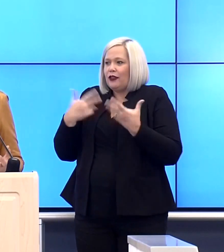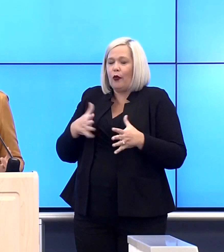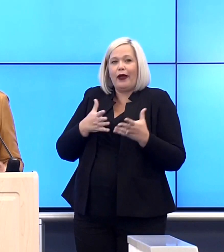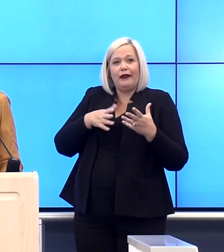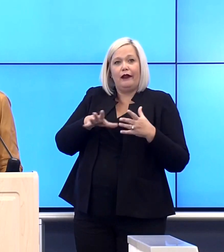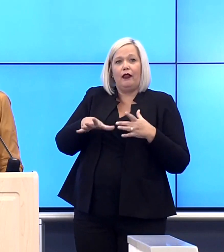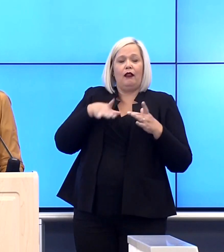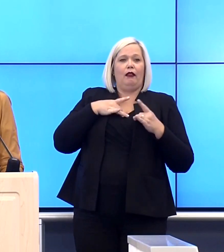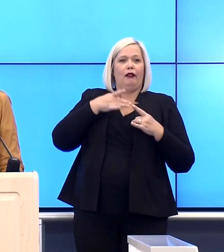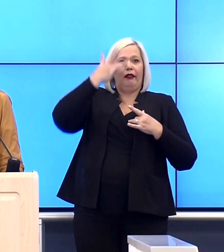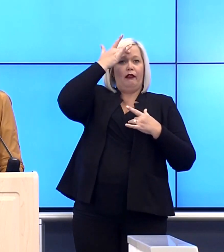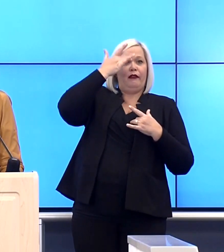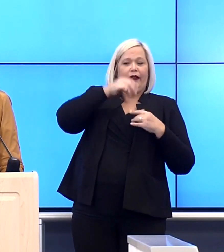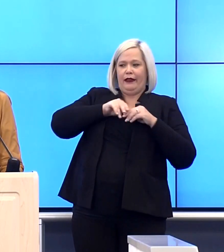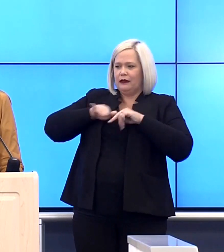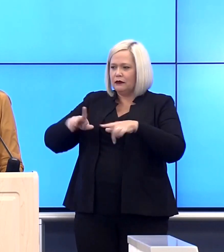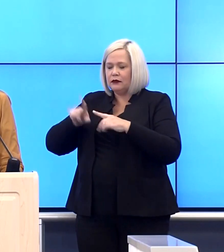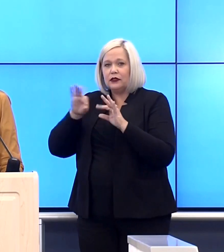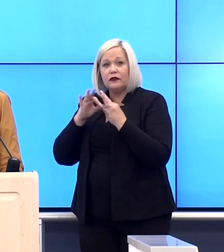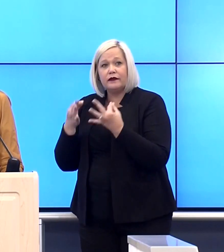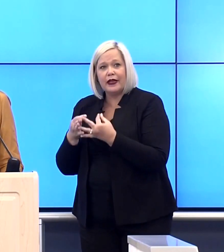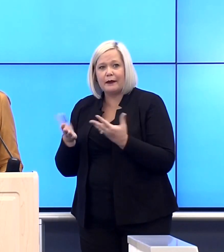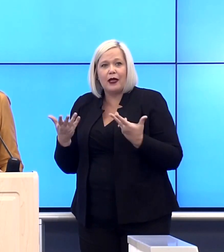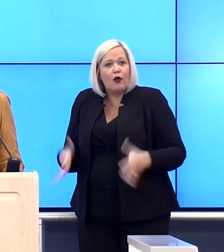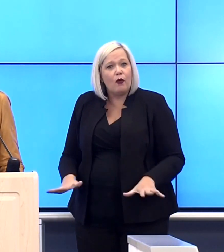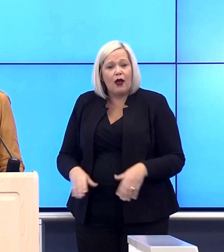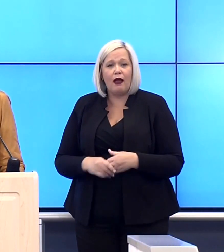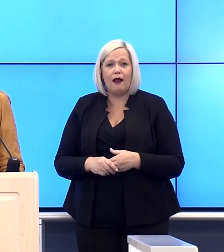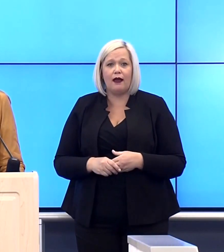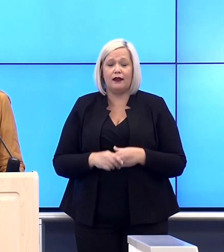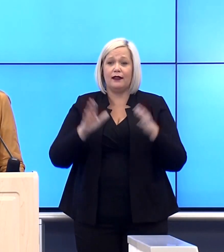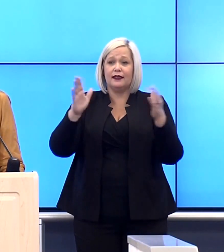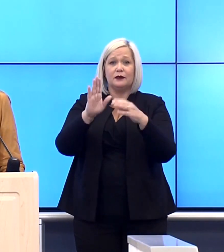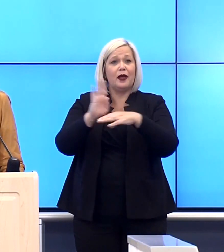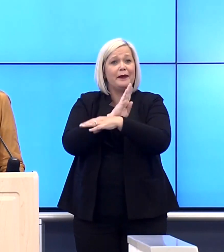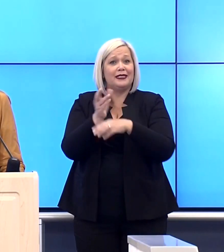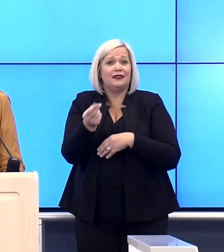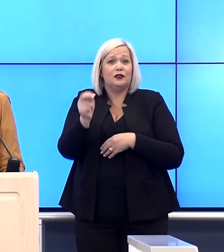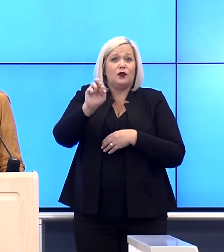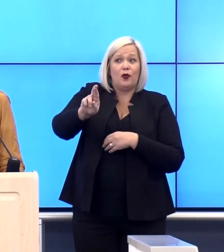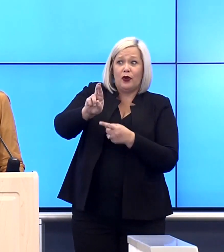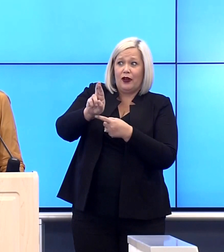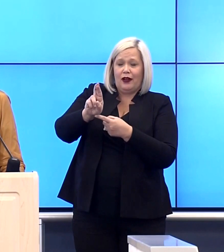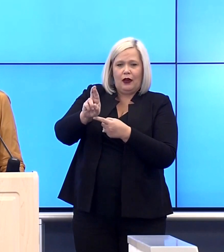WEARER. IT’S PROTECTING YOUR FAMILY, WHO IT’S PROTECTING YOUR FAMILY, WHO YOU’RE GOING HOME TO EVERY DAY YOU’RE GOING HOME TO EVERY DAY AND YOU DON’T WANT TO BRING AND YOU DON’T WANT TO BRING SOMETHING HOME. SOMETHING HOME. IT IS TO PROTECT THE SMALL